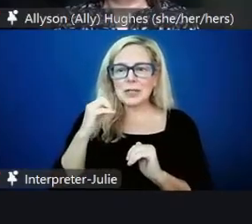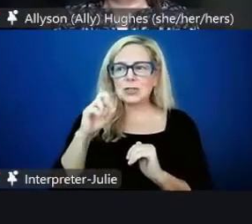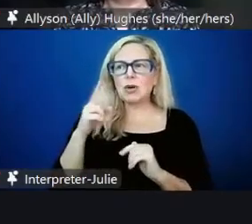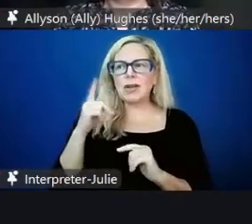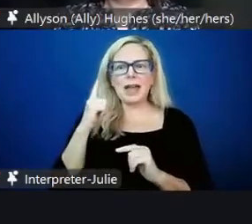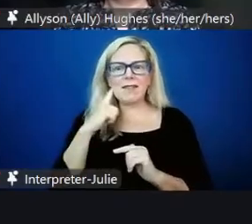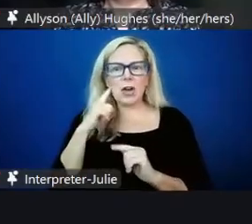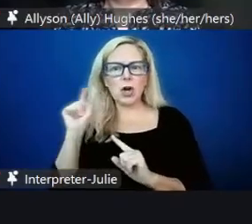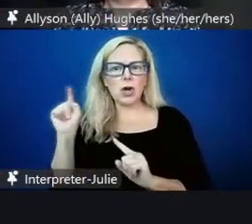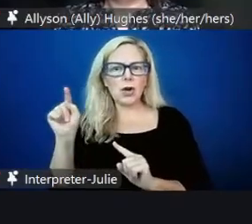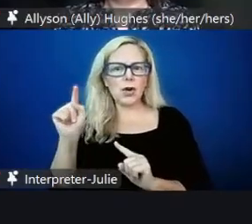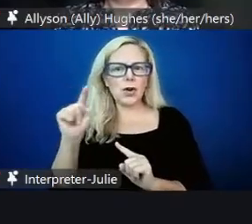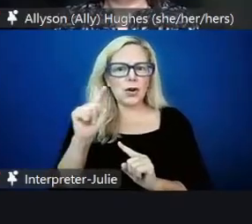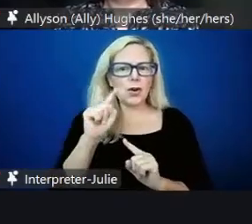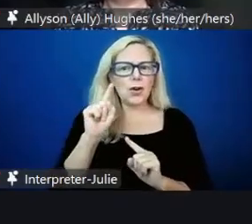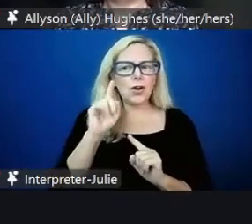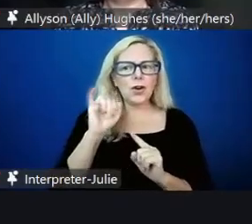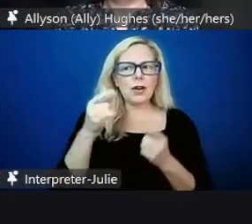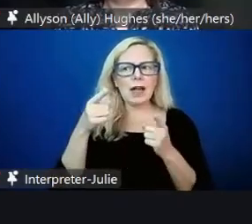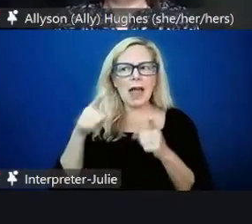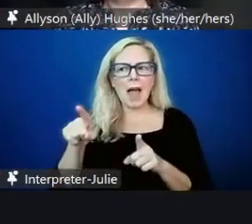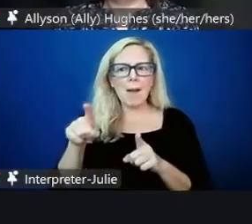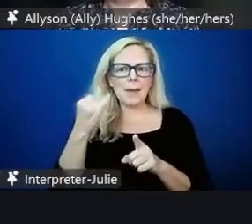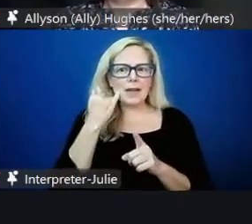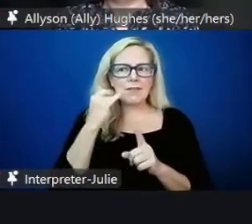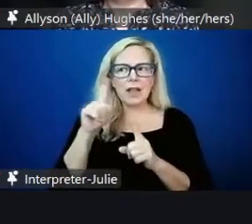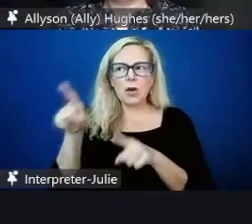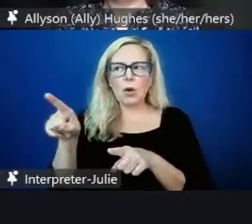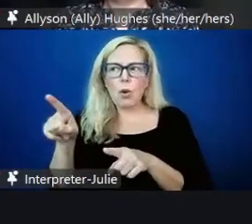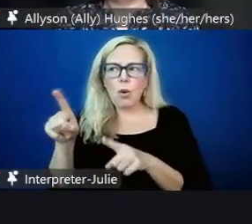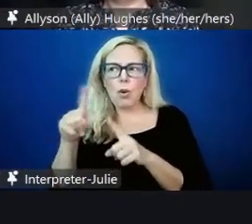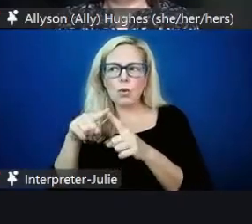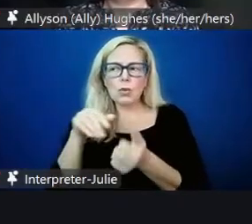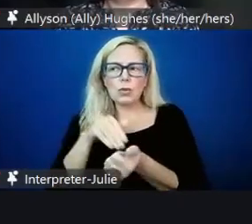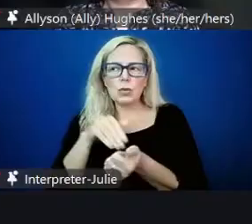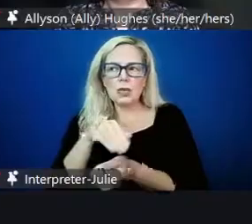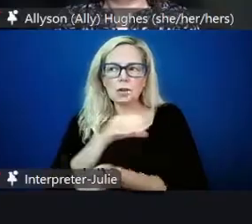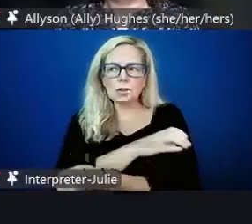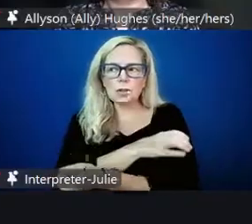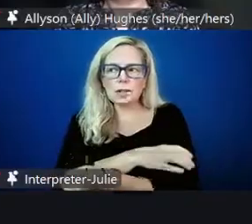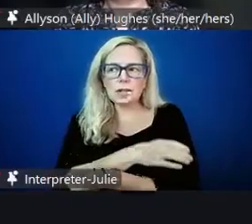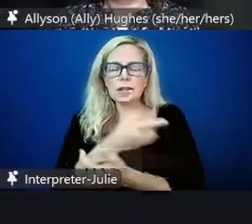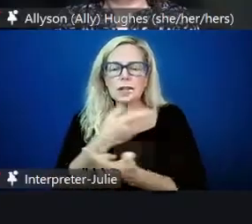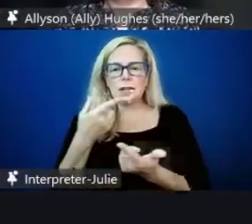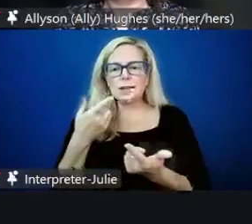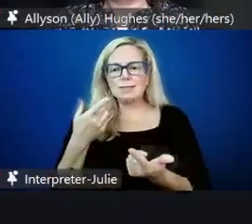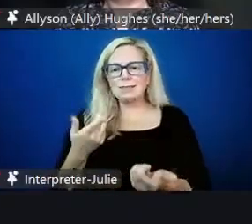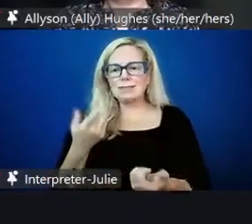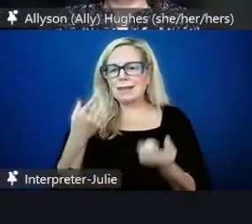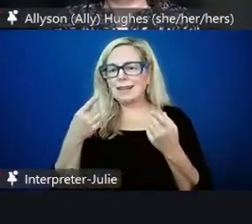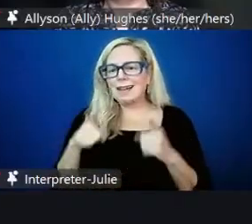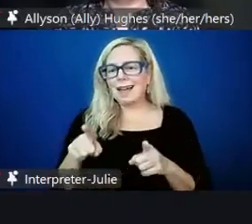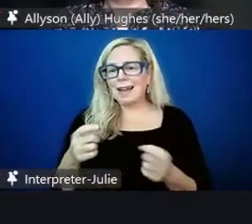this phenomenon happening at the clinic, including being misgendered, which a lot of people mentioned as well